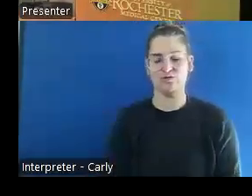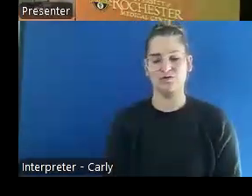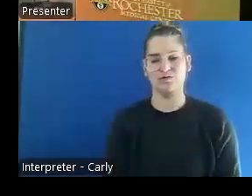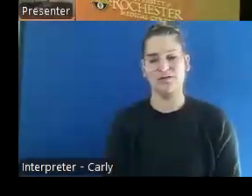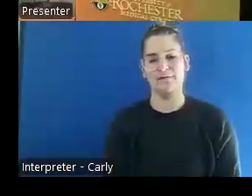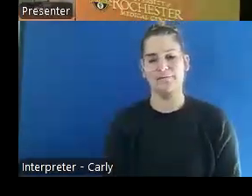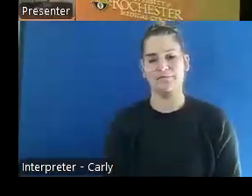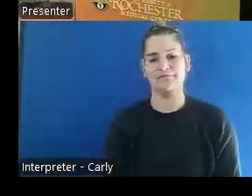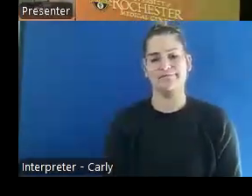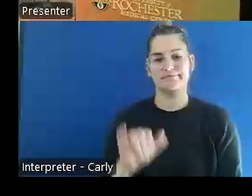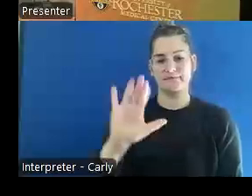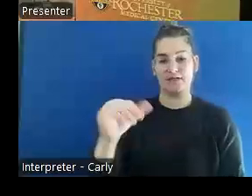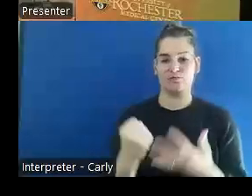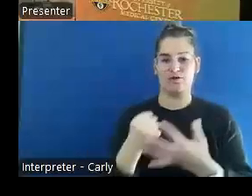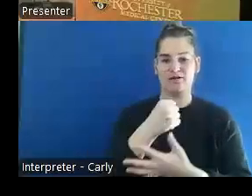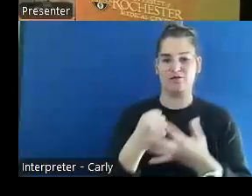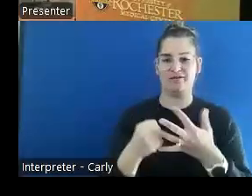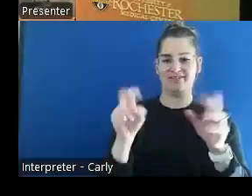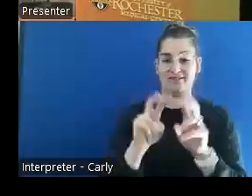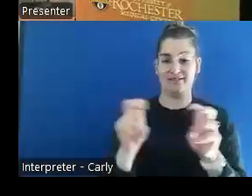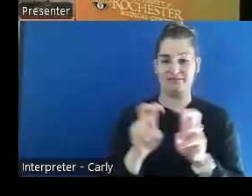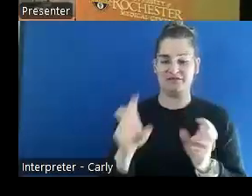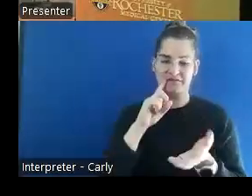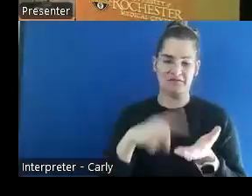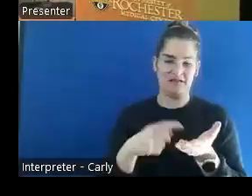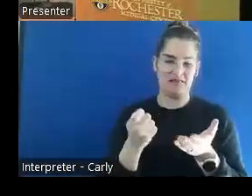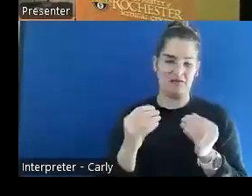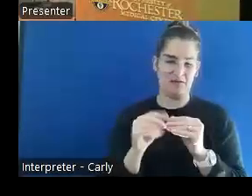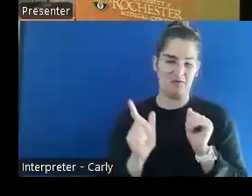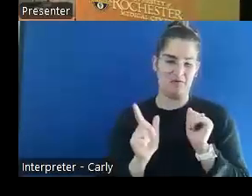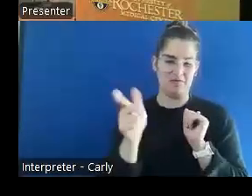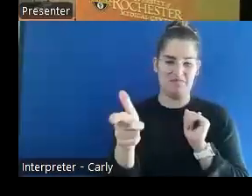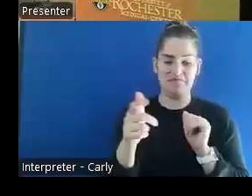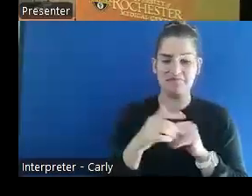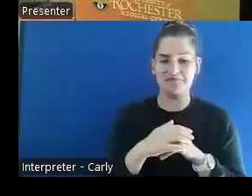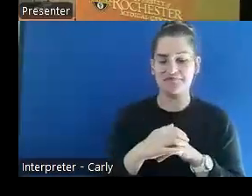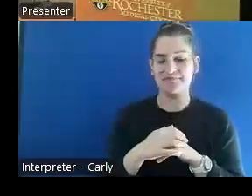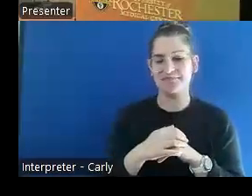call their priorities and I'll talk about that in a little bit but the goal of our um initiative is